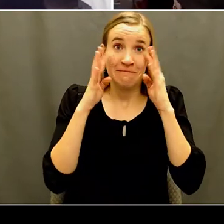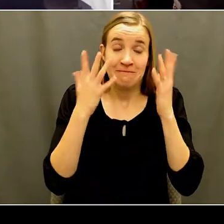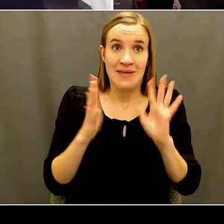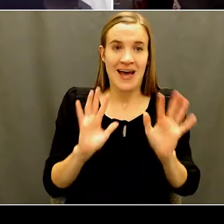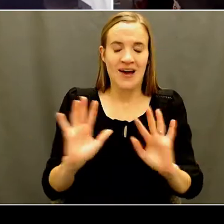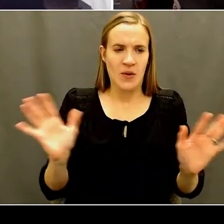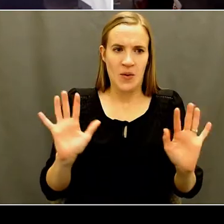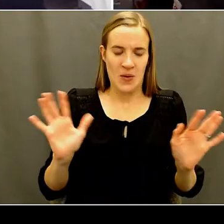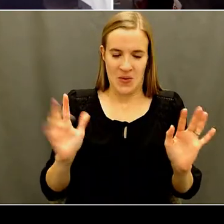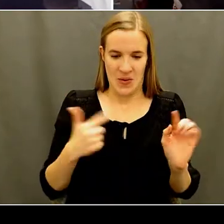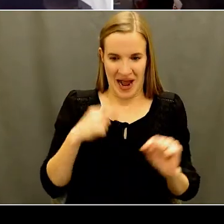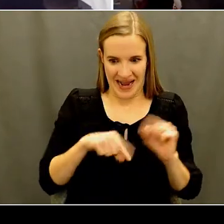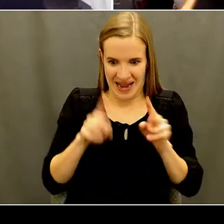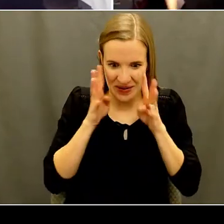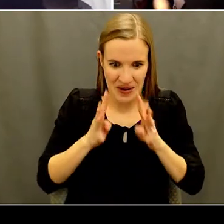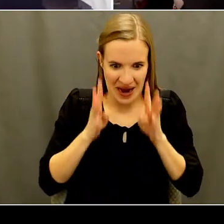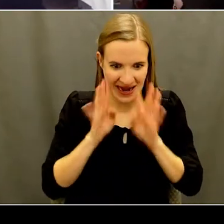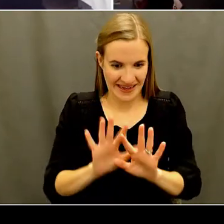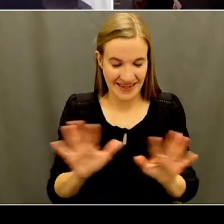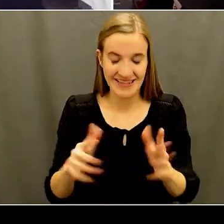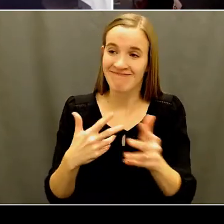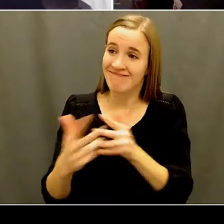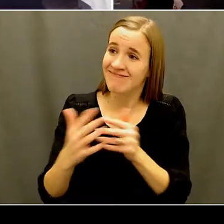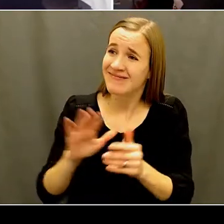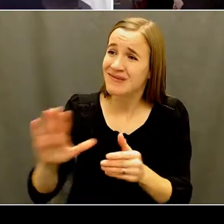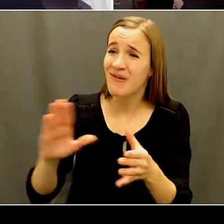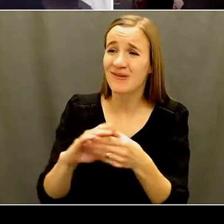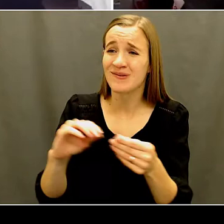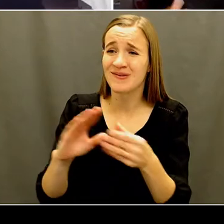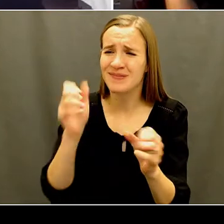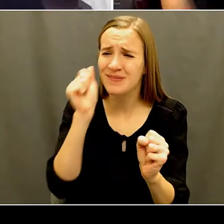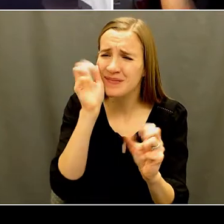lot of things that you're saying. Thank you for that. Um definitely from the non